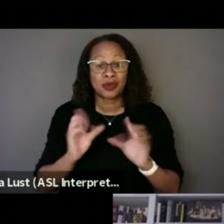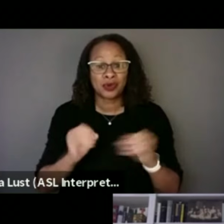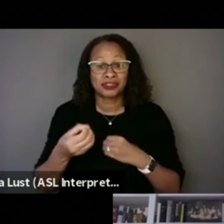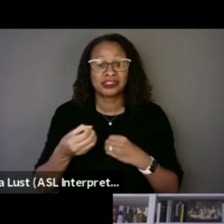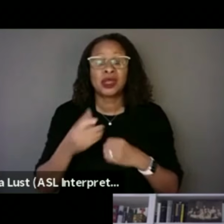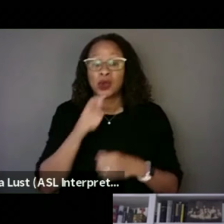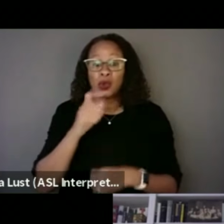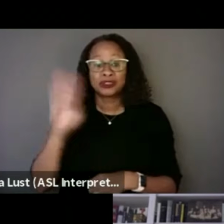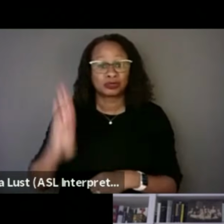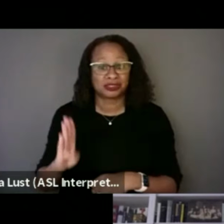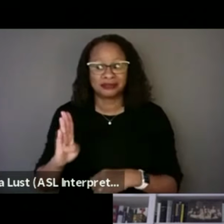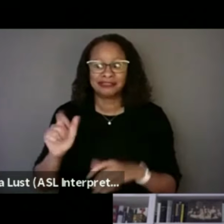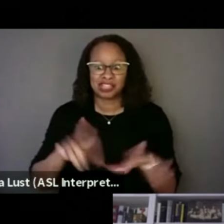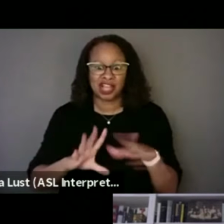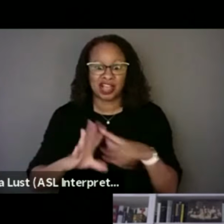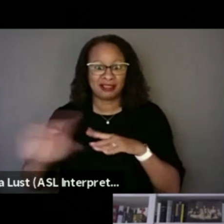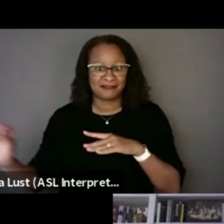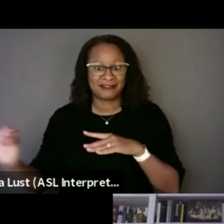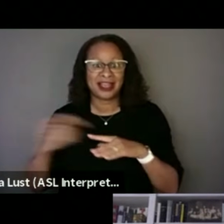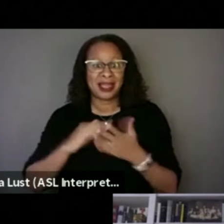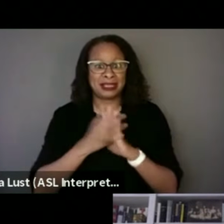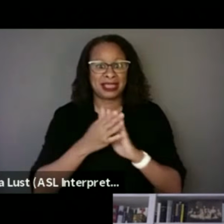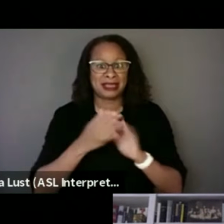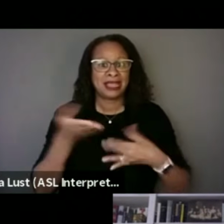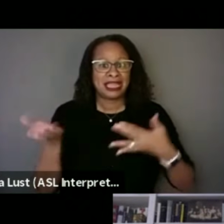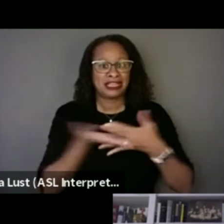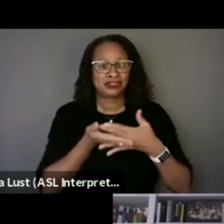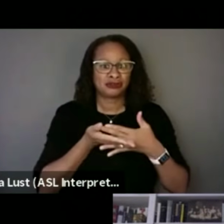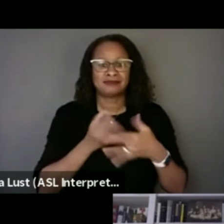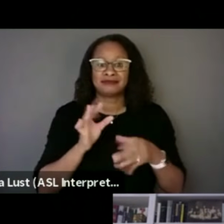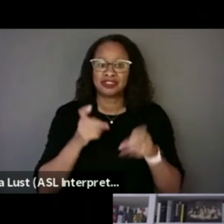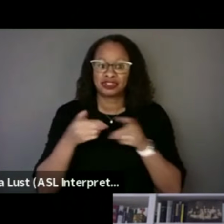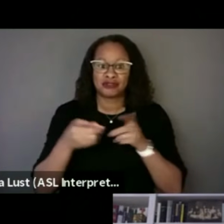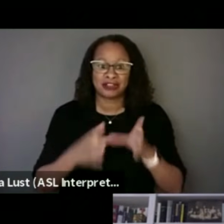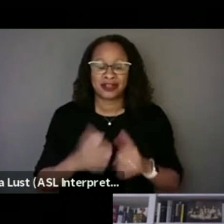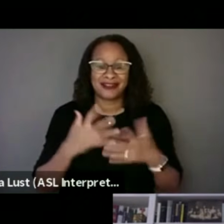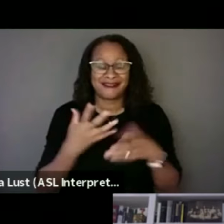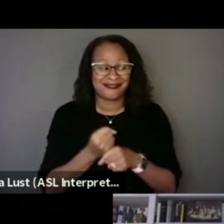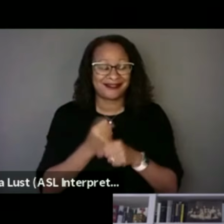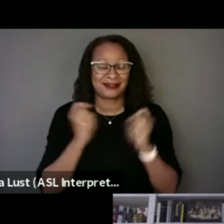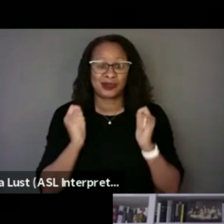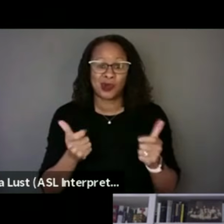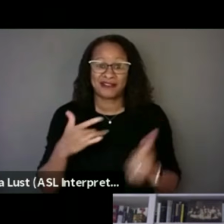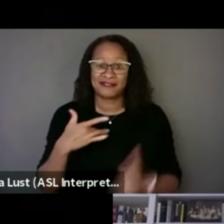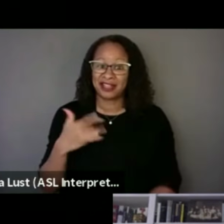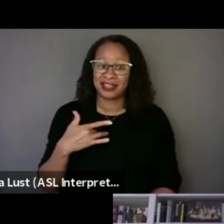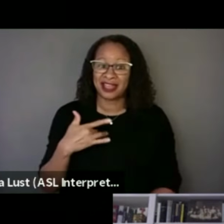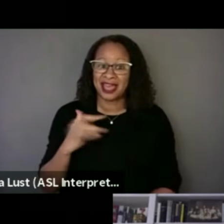and I became, like, interim director. And I got this very quick feeling of that might be the job